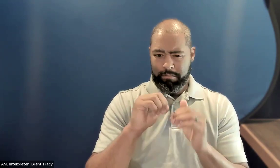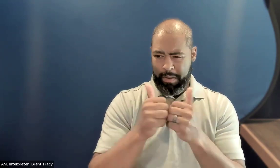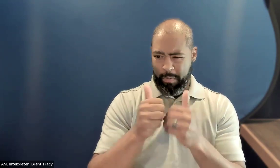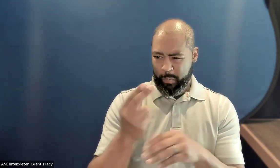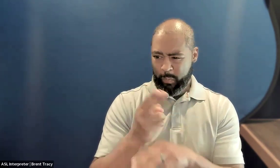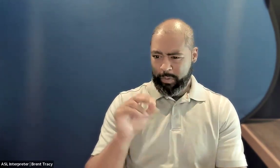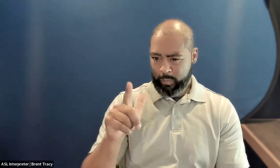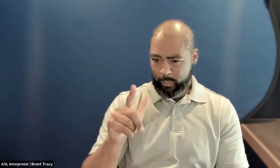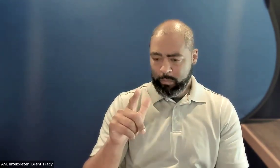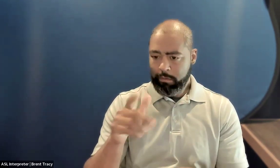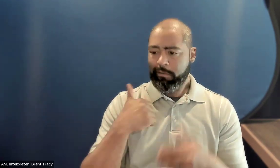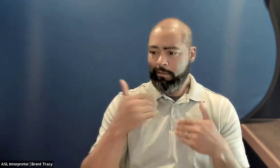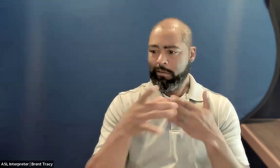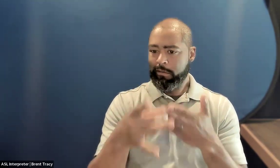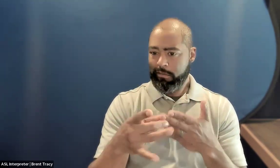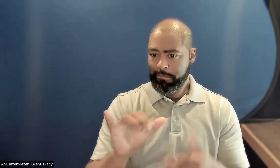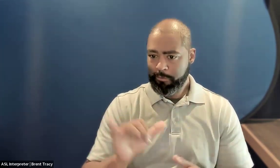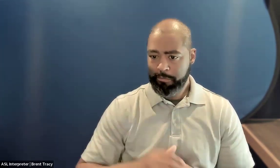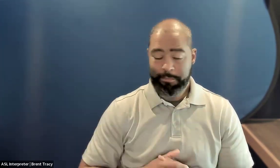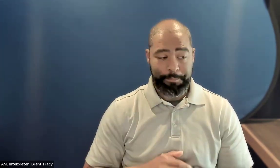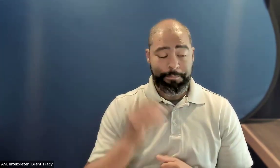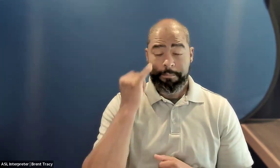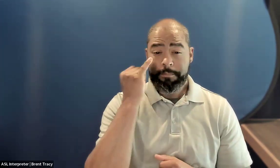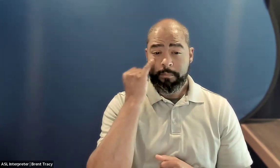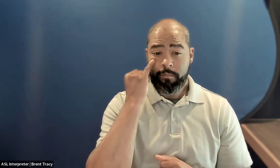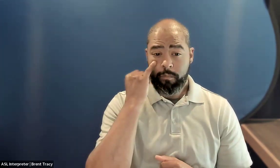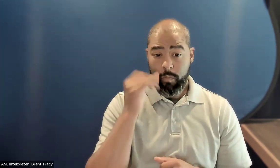So if you are ever using this tool and have a question about